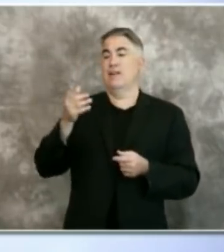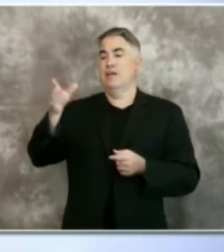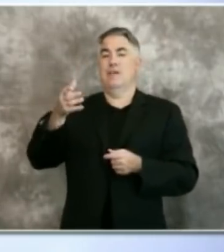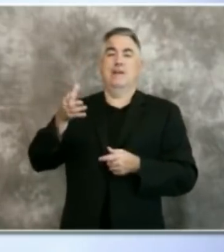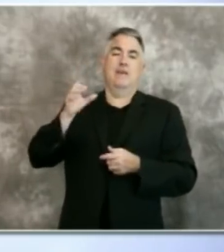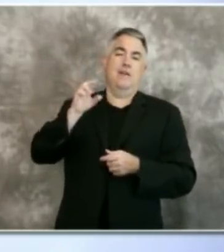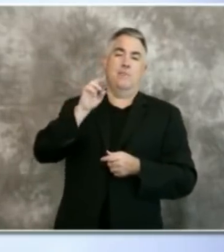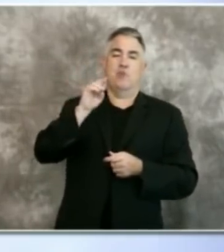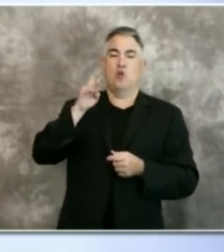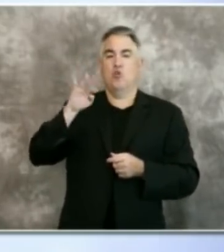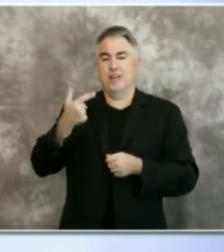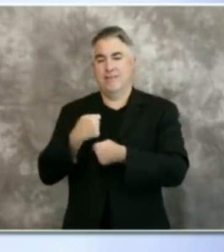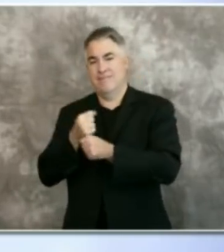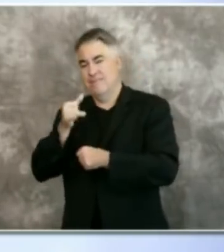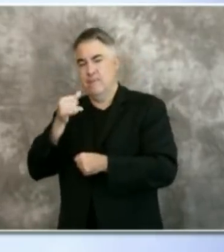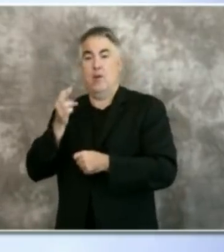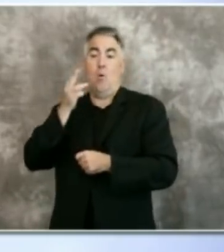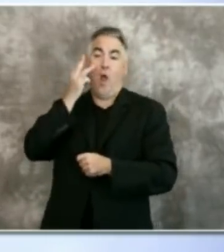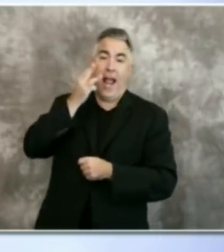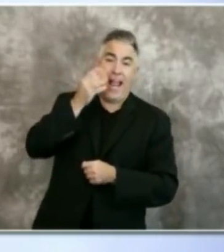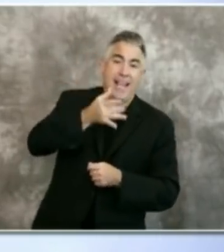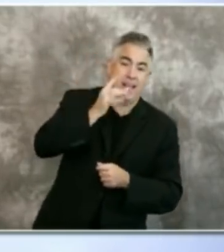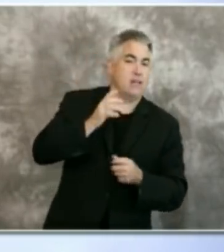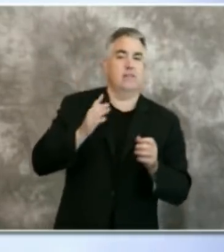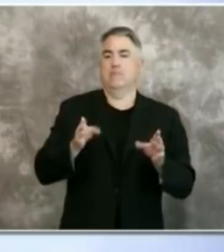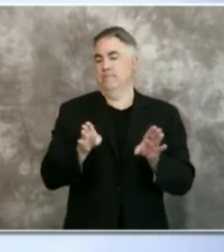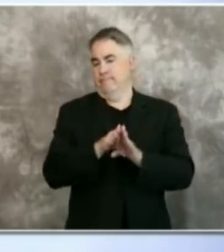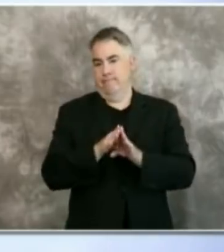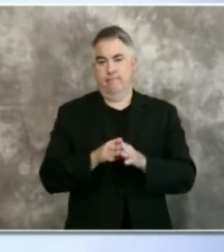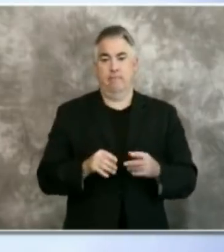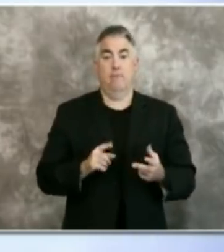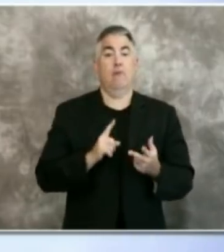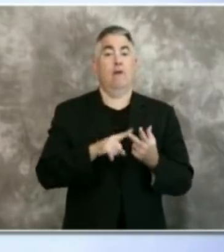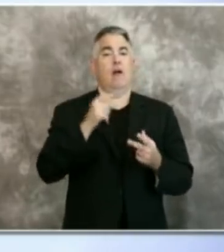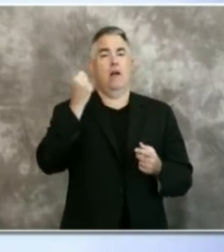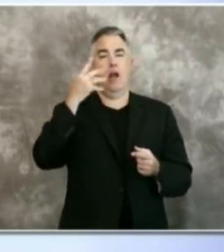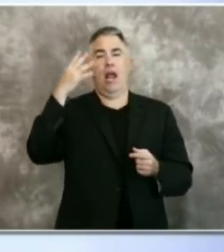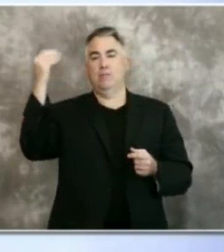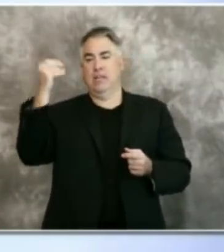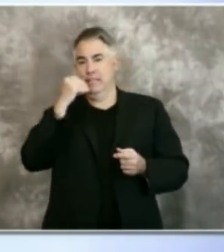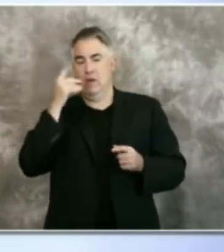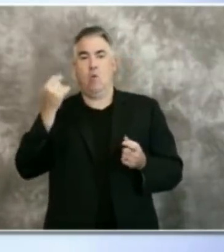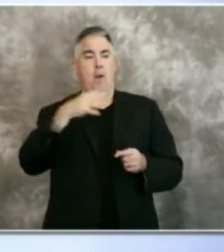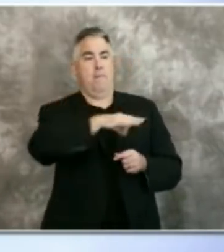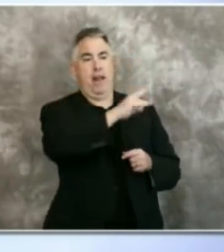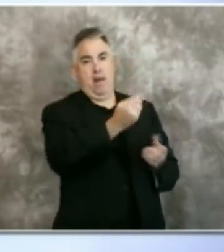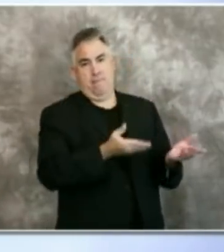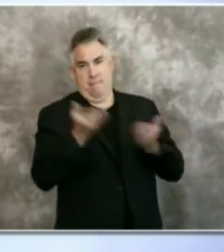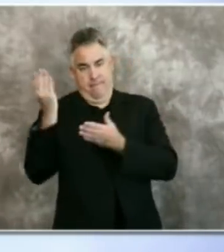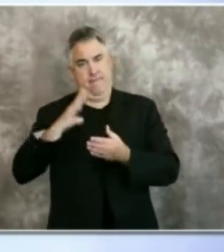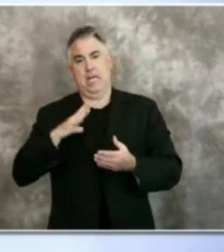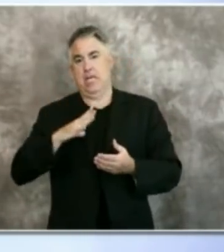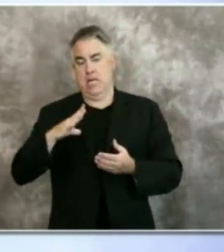IN PLACE. THE DYING IN SECTIONS OF RESTAURANTS, BARS BREWERIES AND PUBS THAT SERVE FOOD. I WILL BE CLOSED. THEY